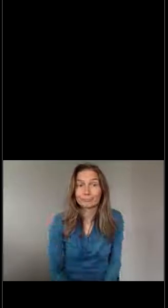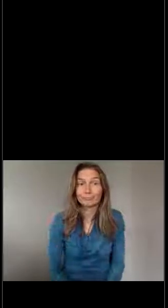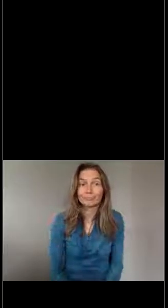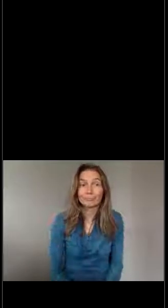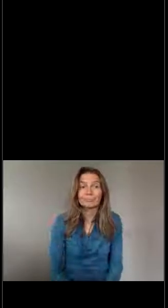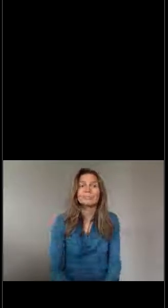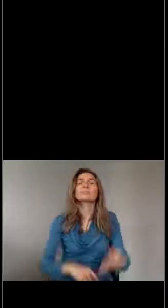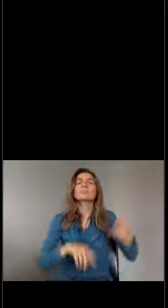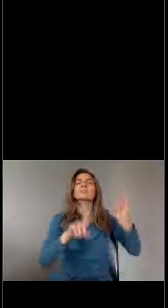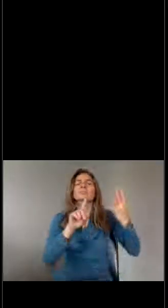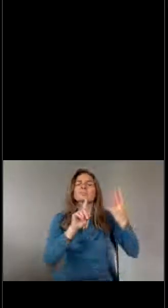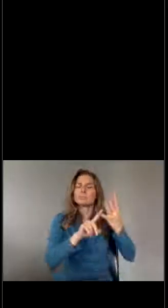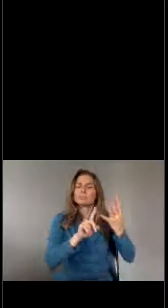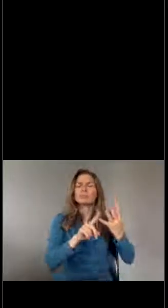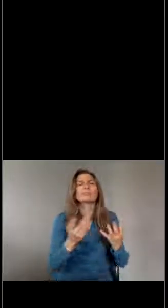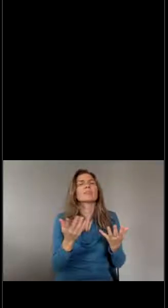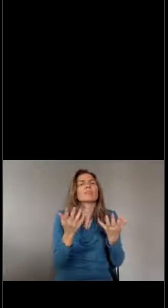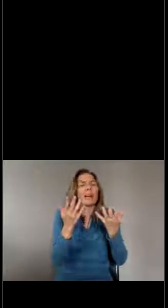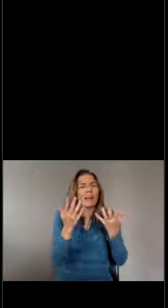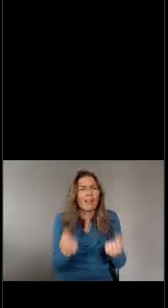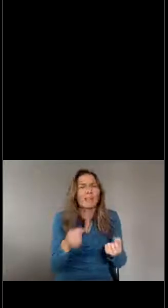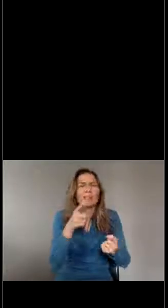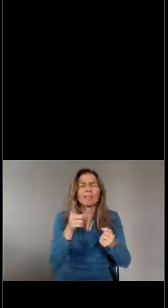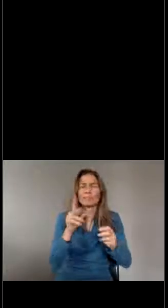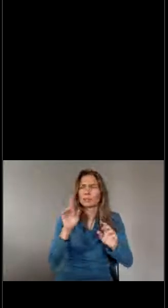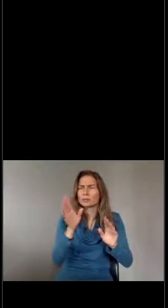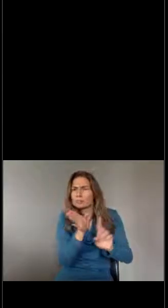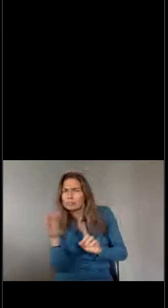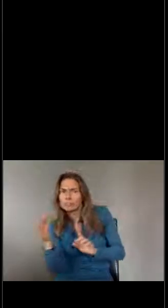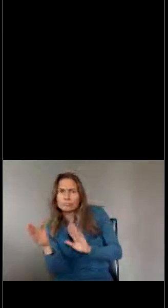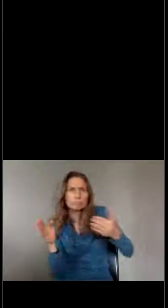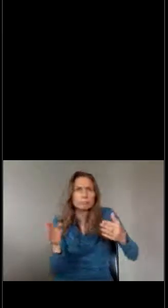So, for example, a lack of knowledge of social protection programmes.